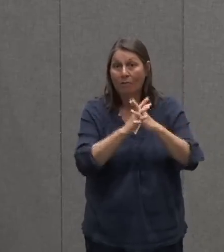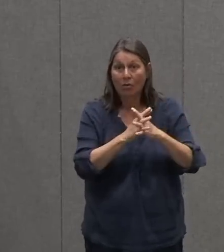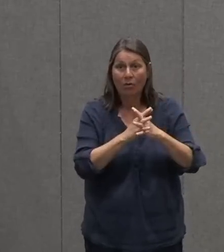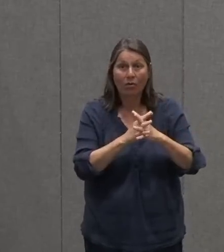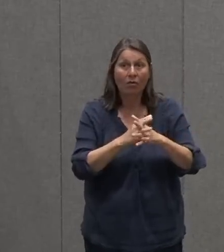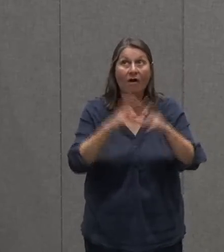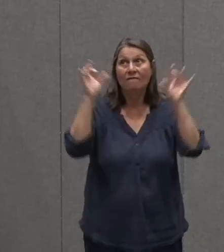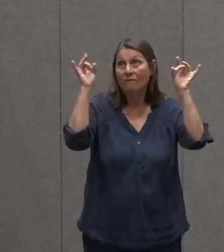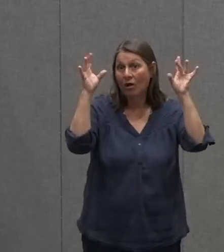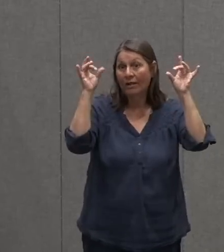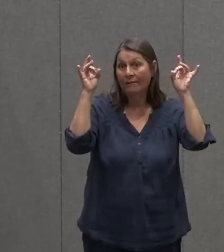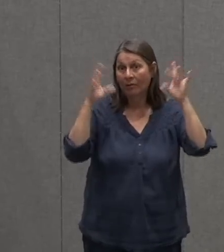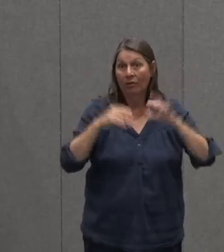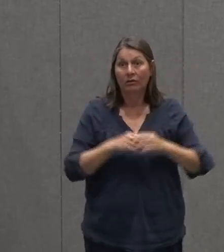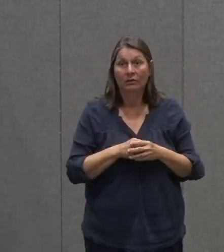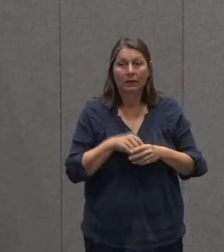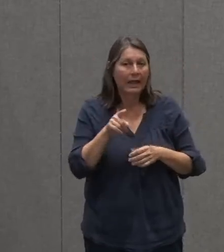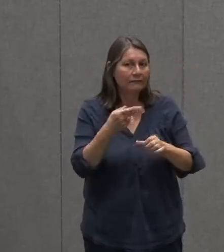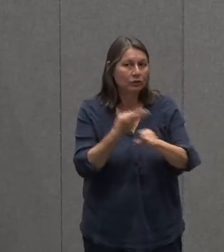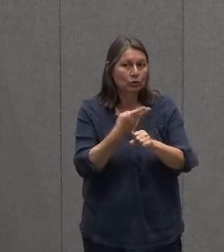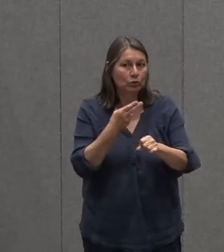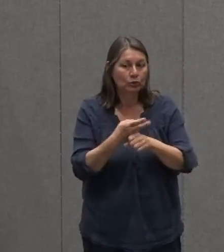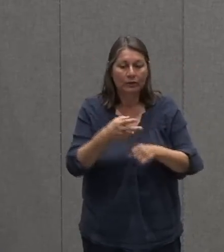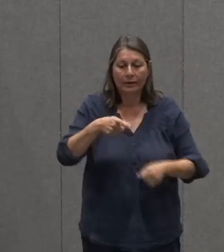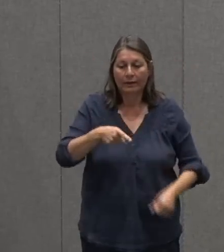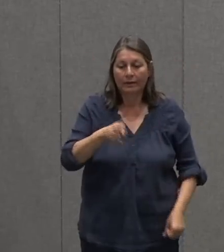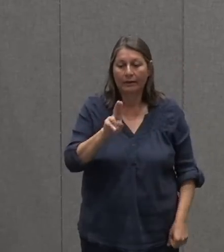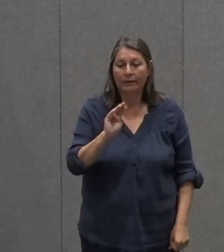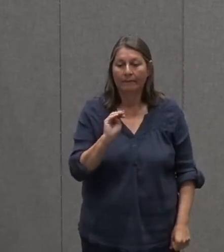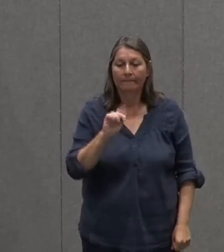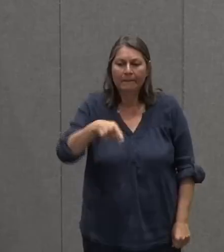Have you ever used a pump? How does a pump work?